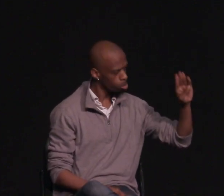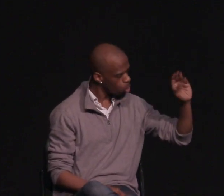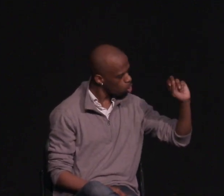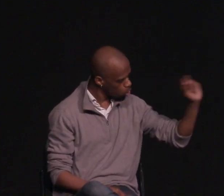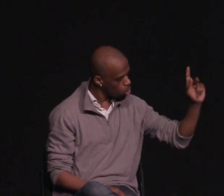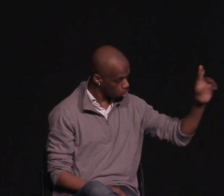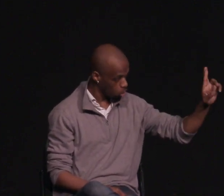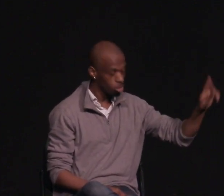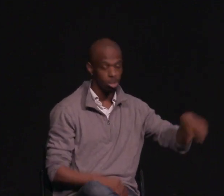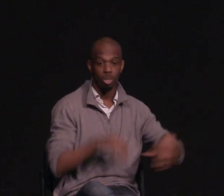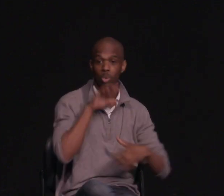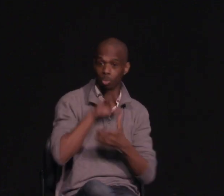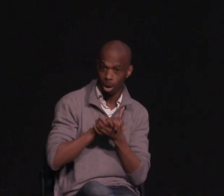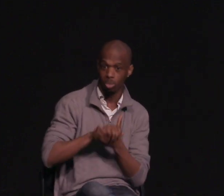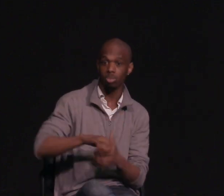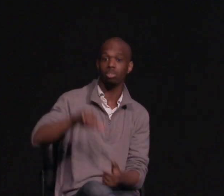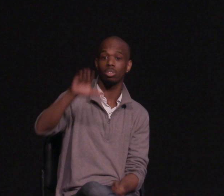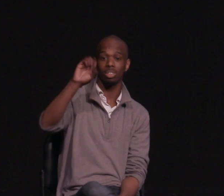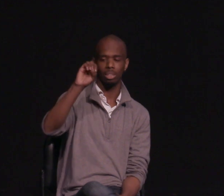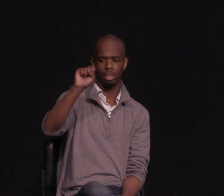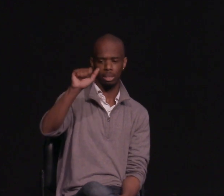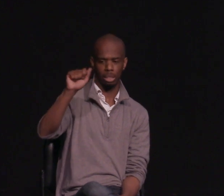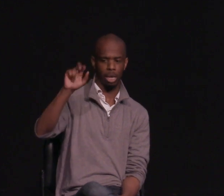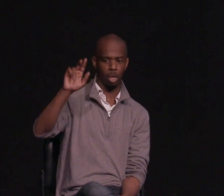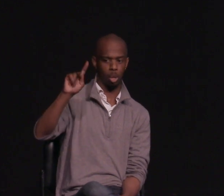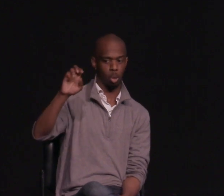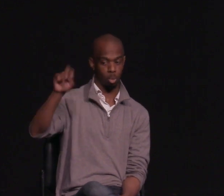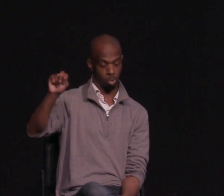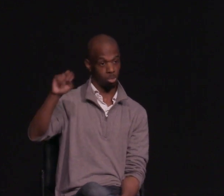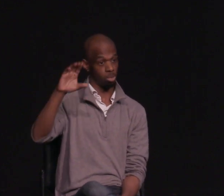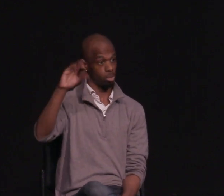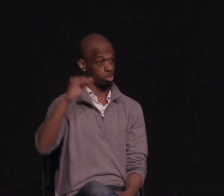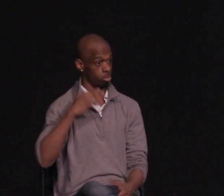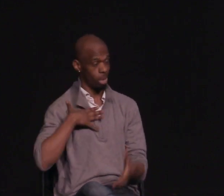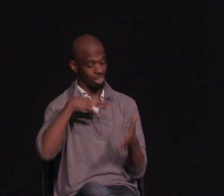my collaborator on the Visual Data series, which I'll share with you later in the presentation;